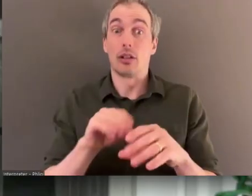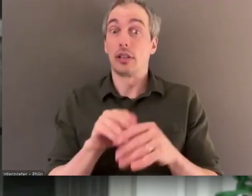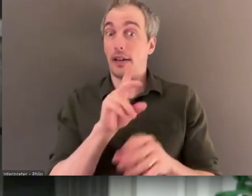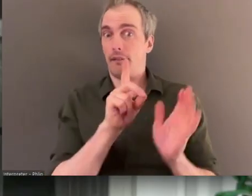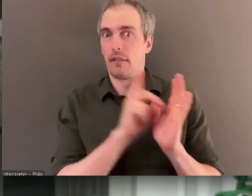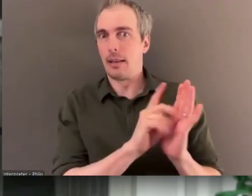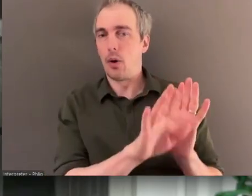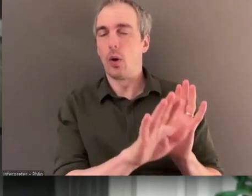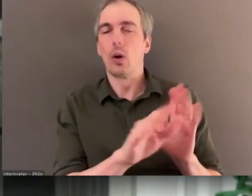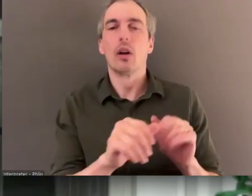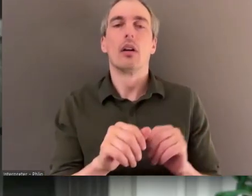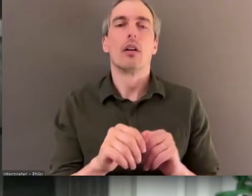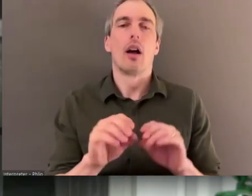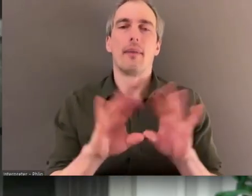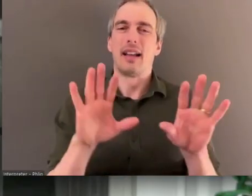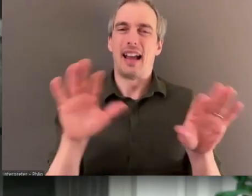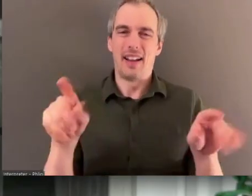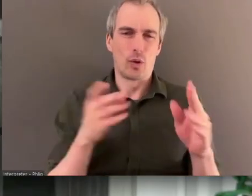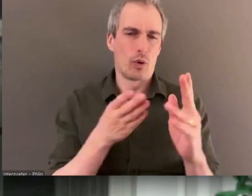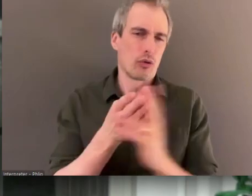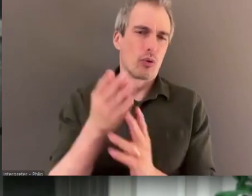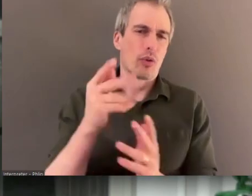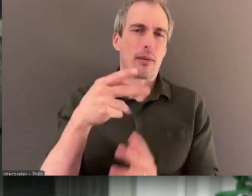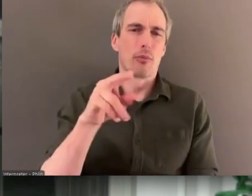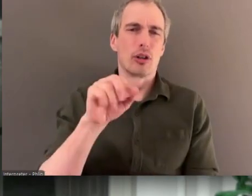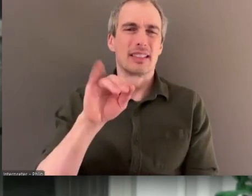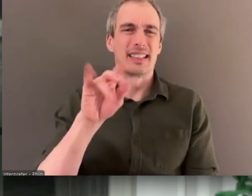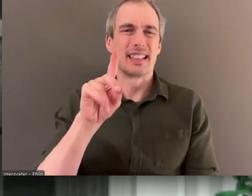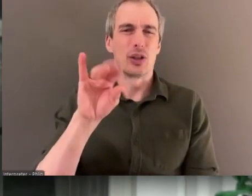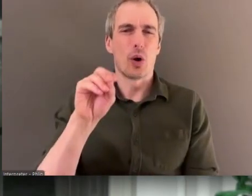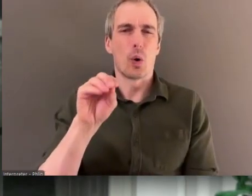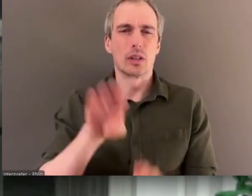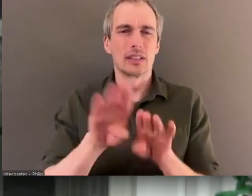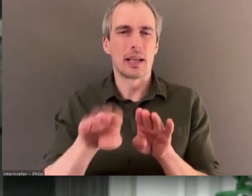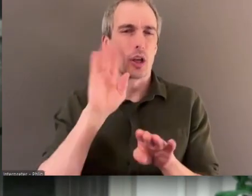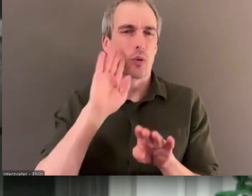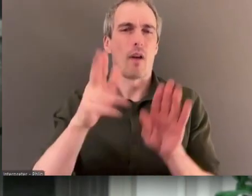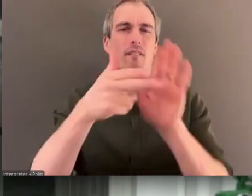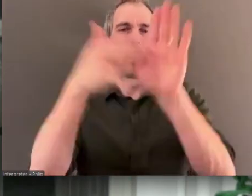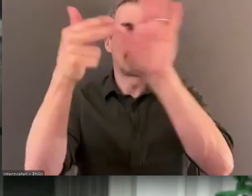And it flags all the things that it's identified as personally identifiable information.